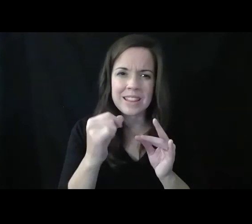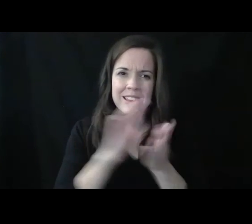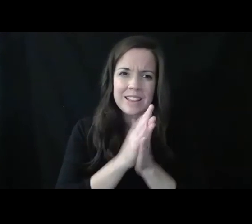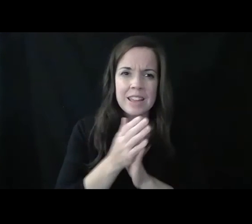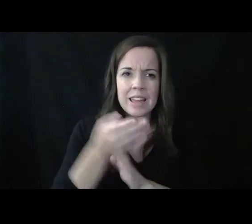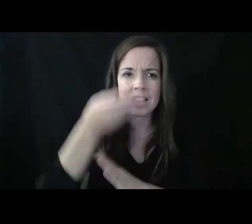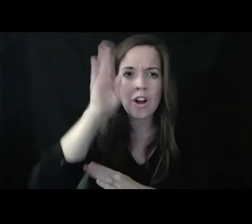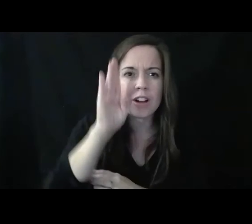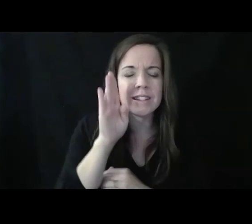sleeve